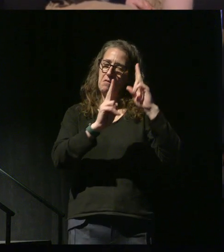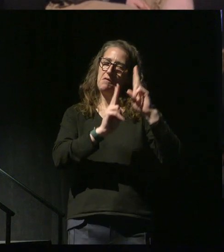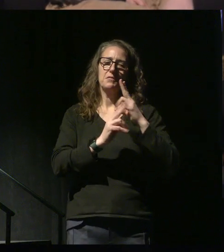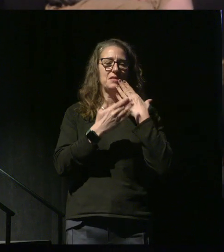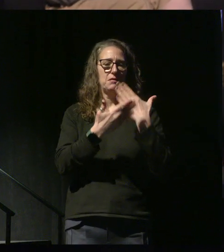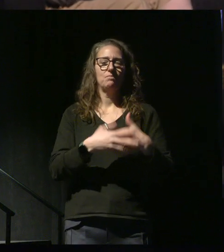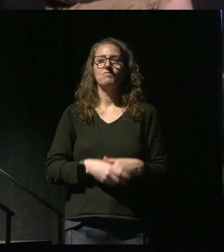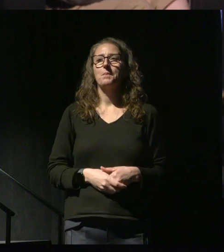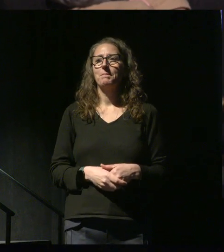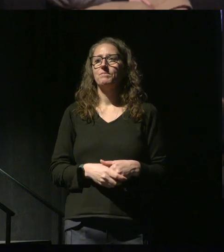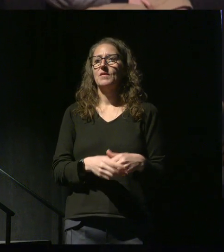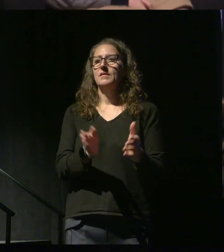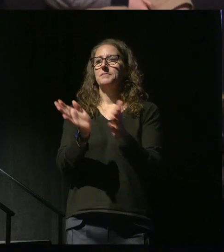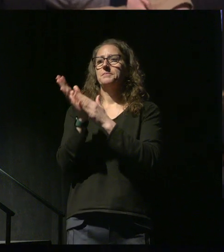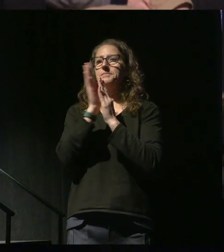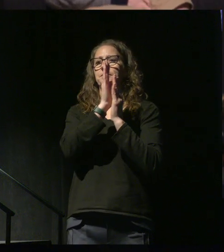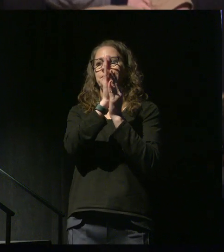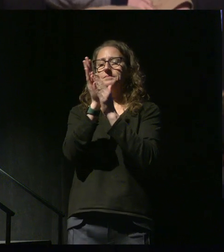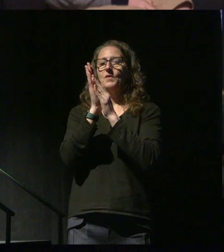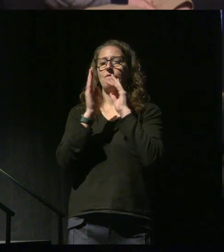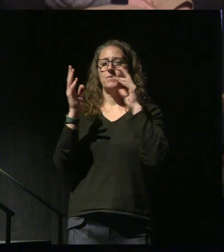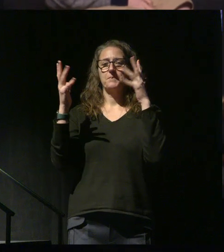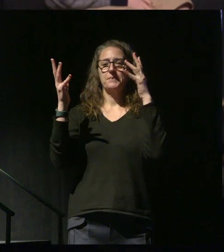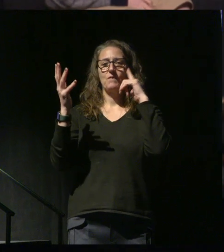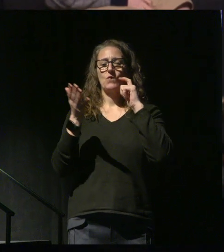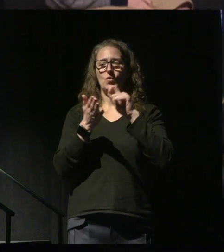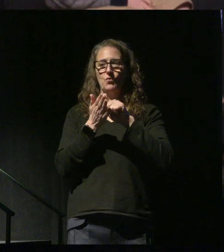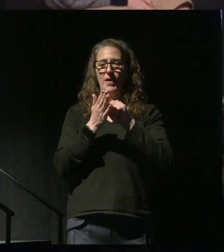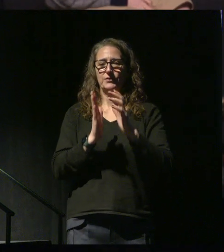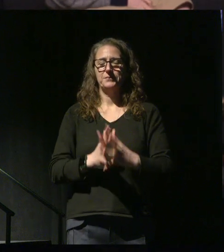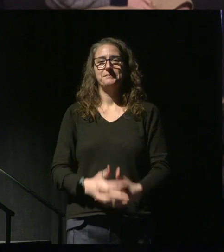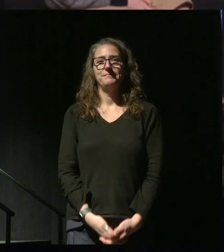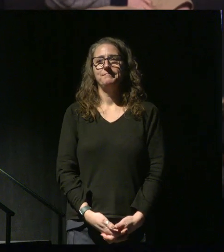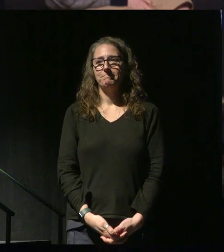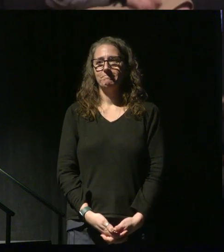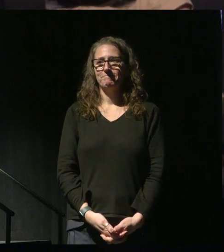Let's give a hand to these two. (audience applauding)